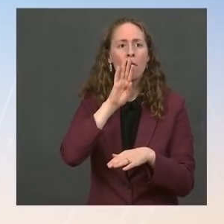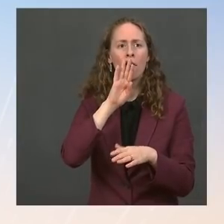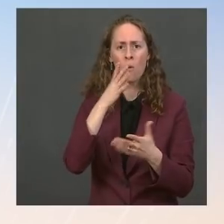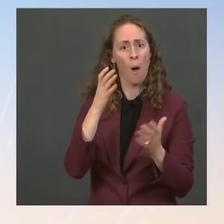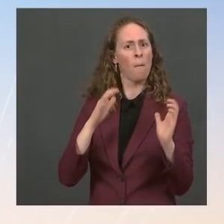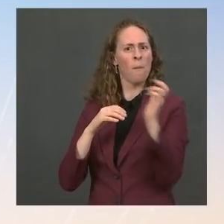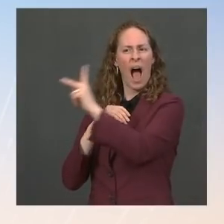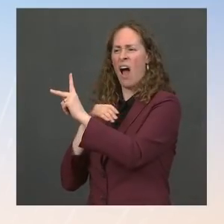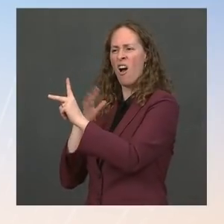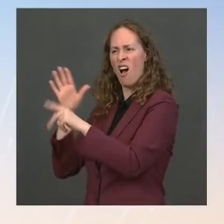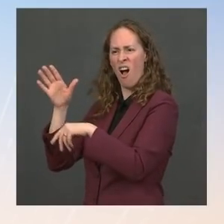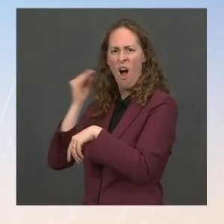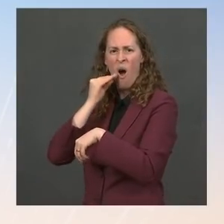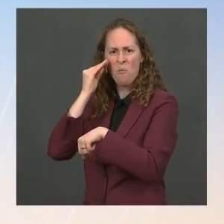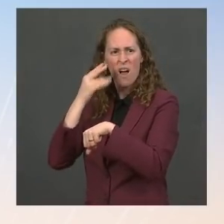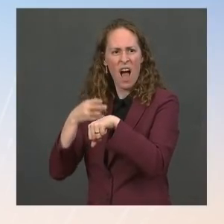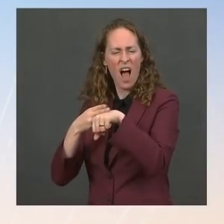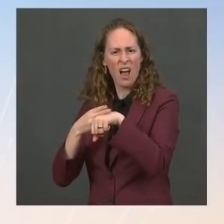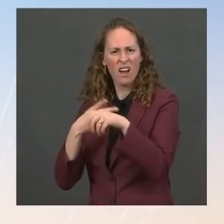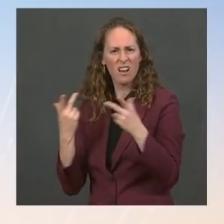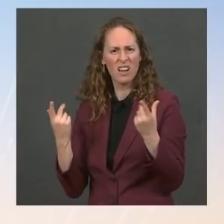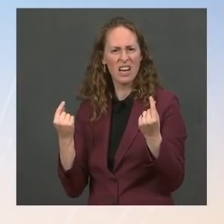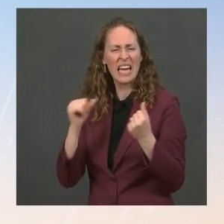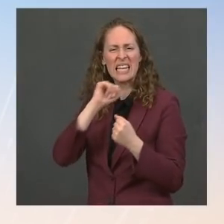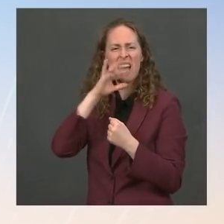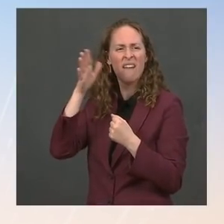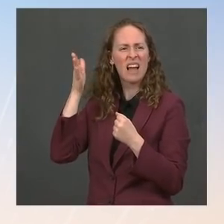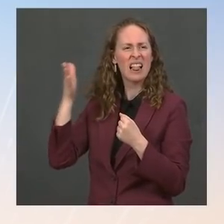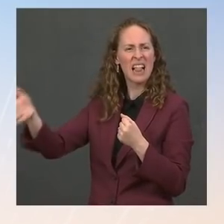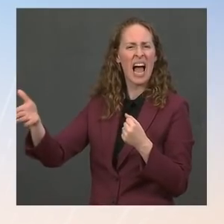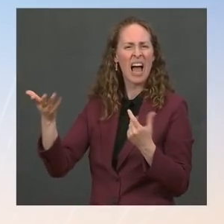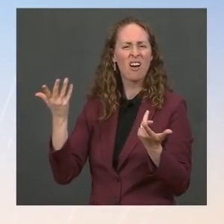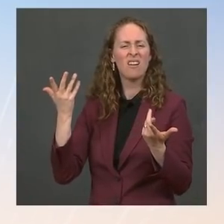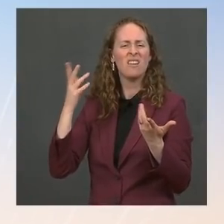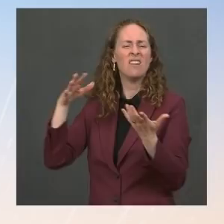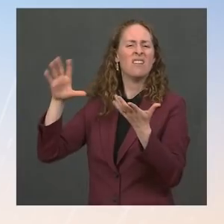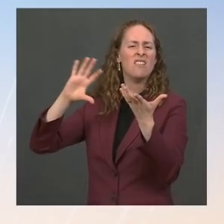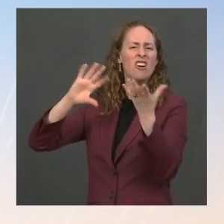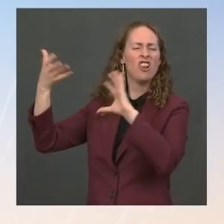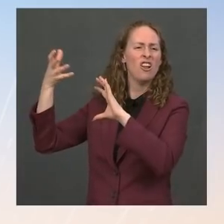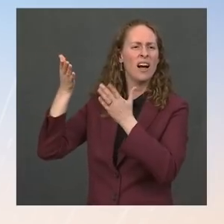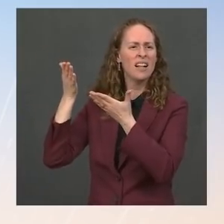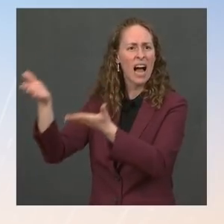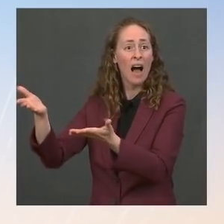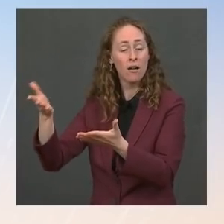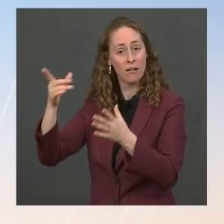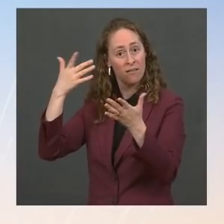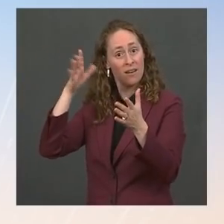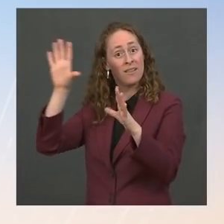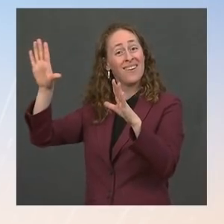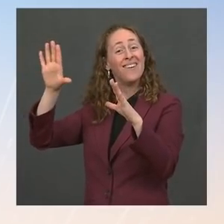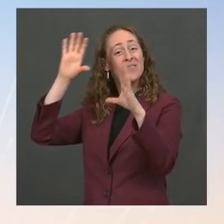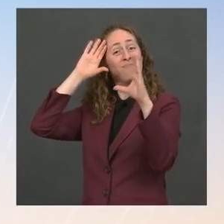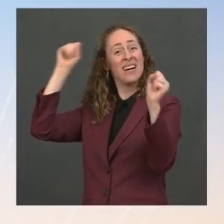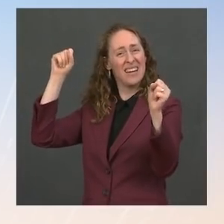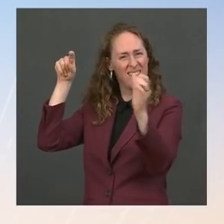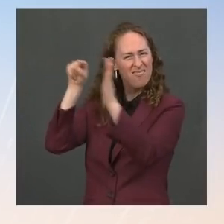The nation is in unrest. The President was assassinated. There are gangs that people are scared to -- they're scared of.